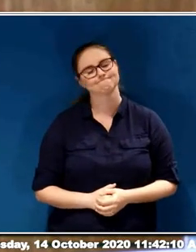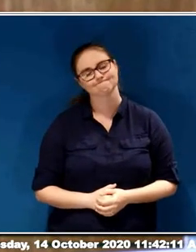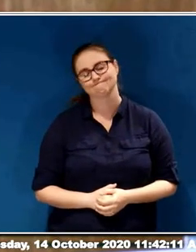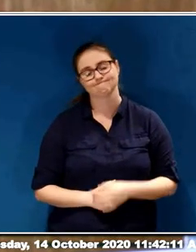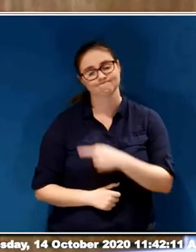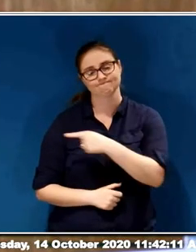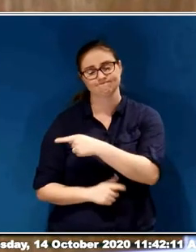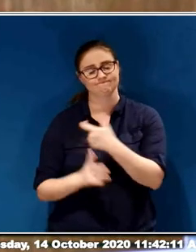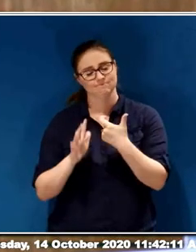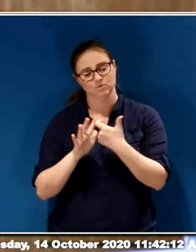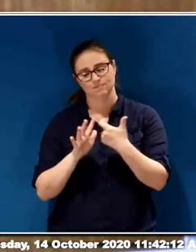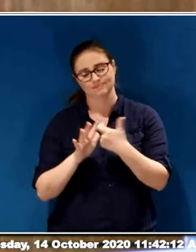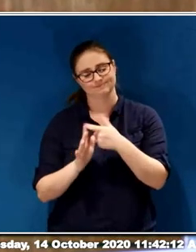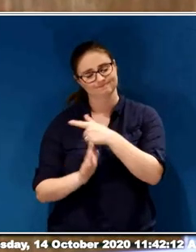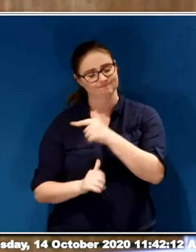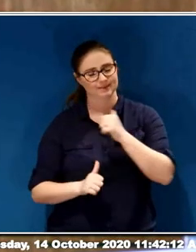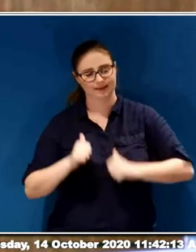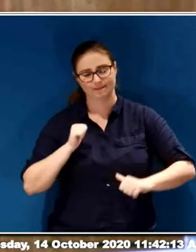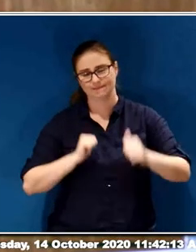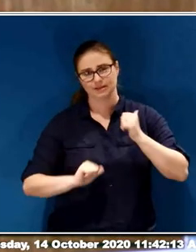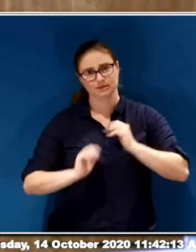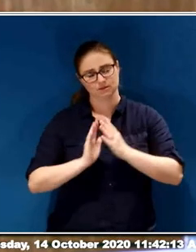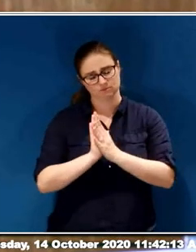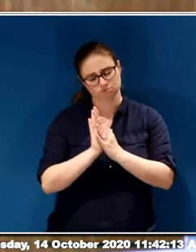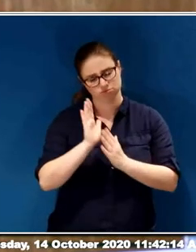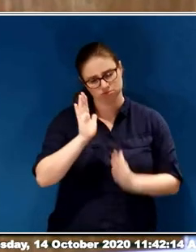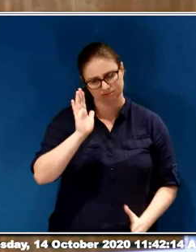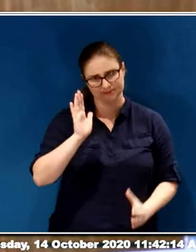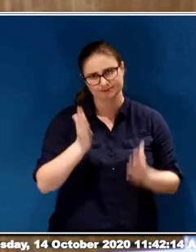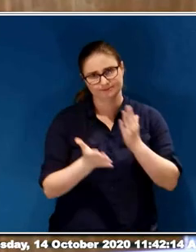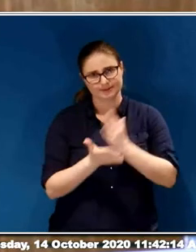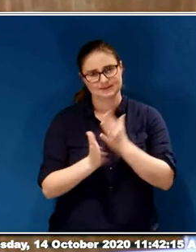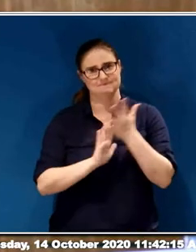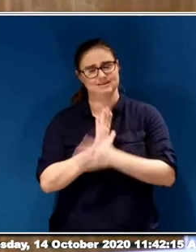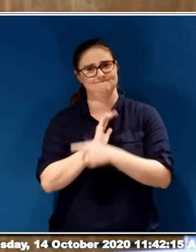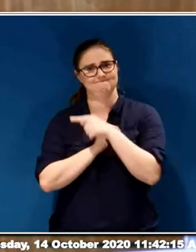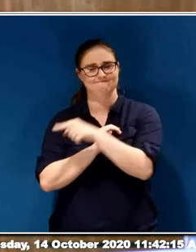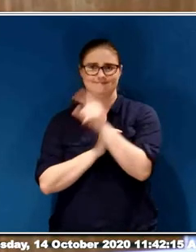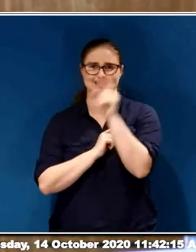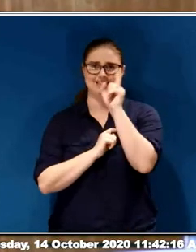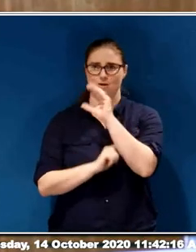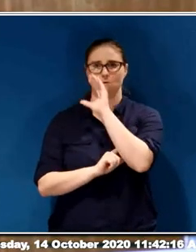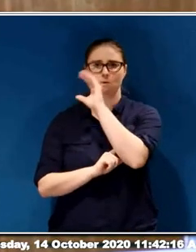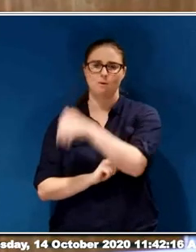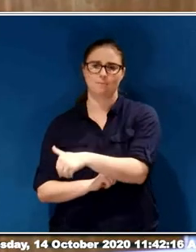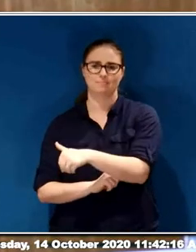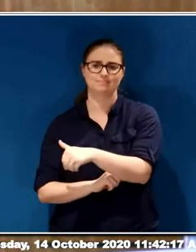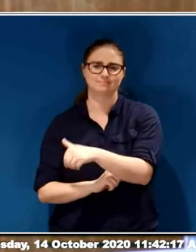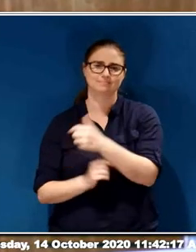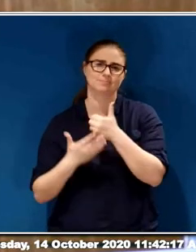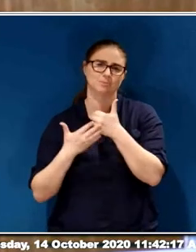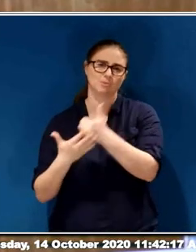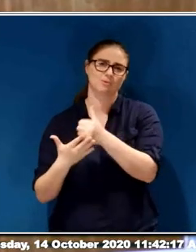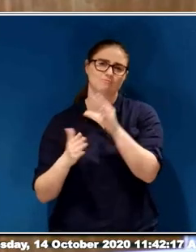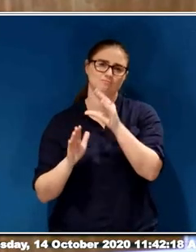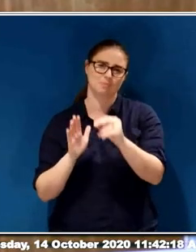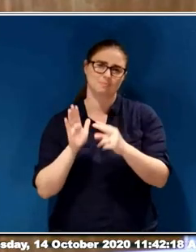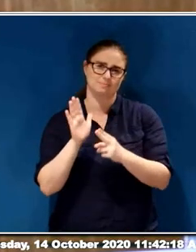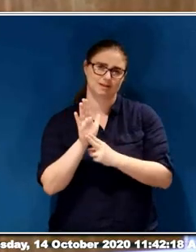currently at home and supported by NDIS workers during the day who struggle to